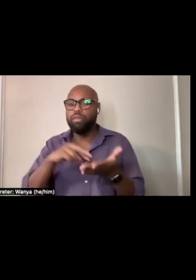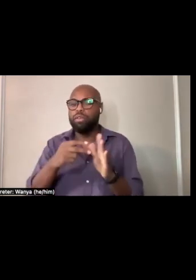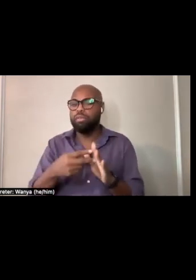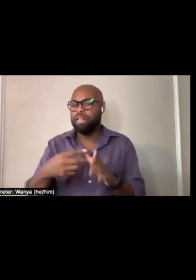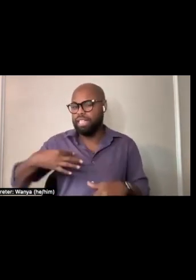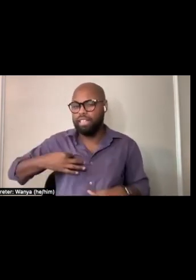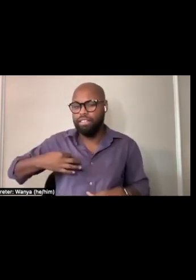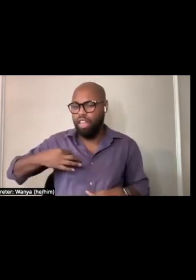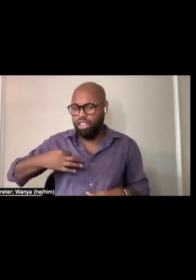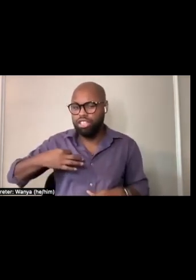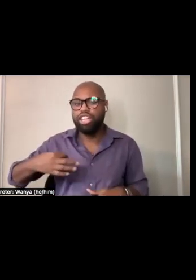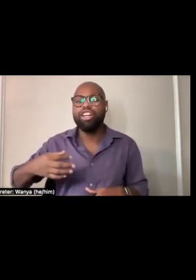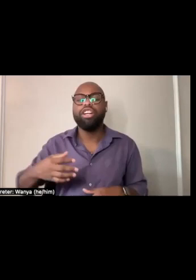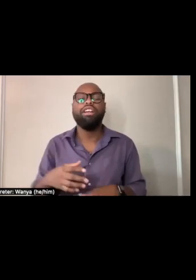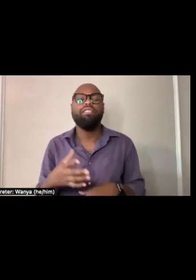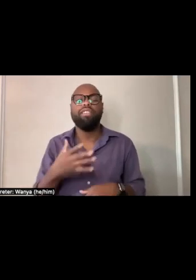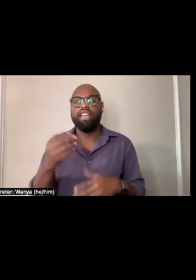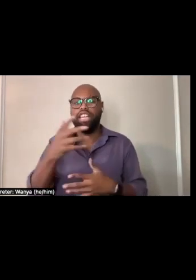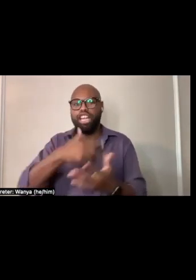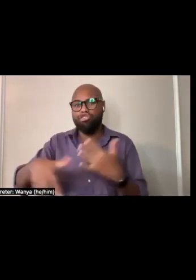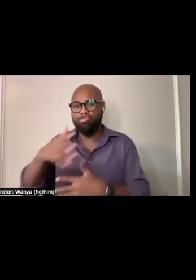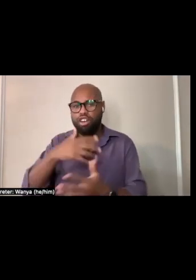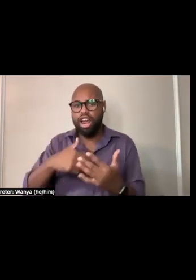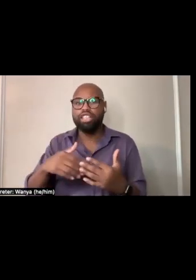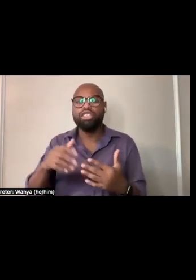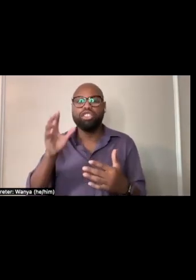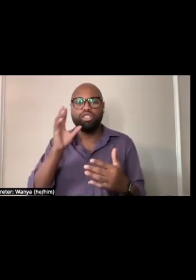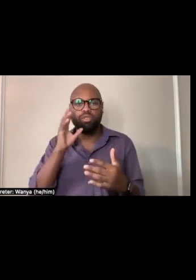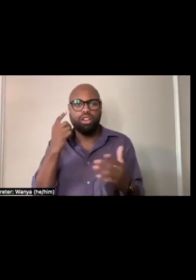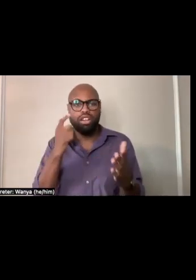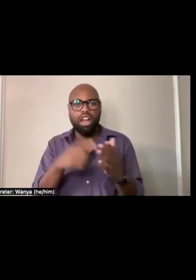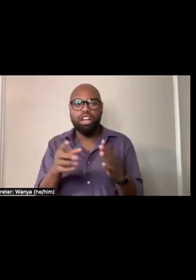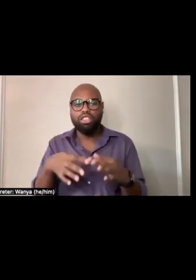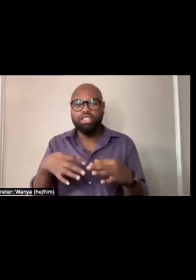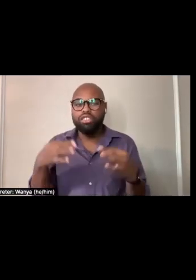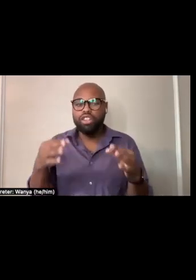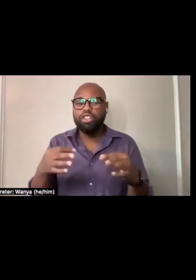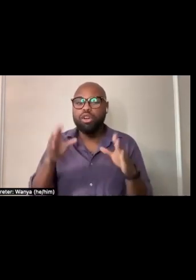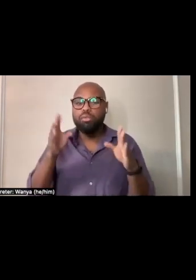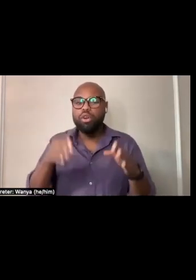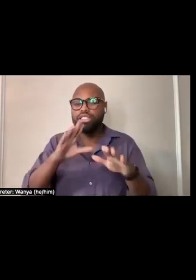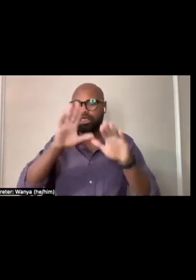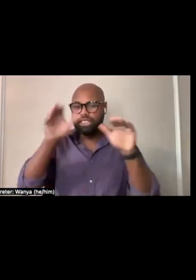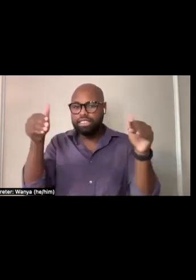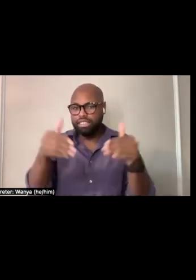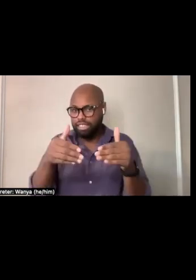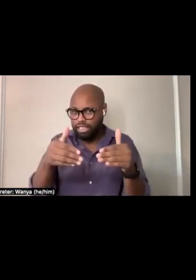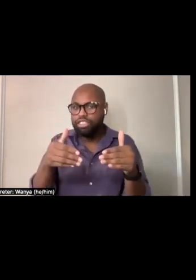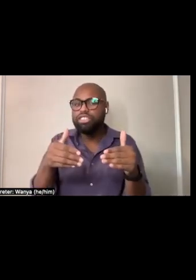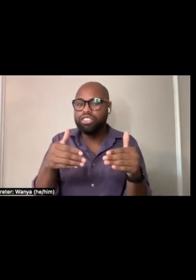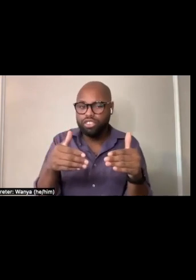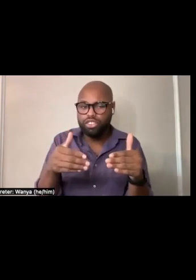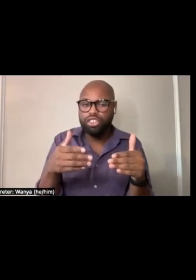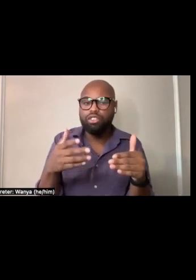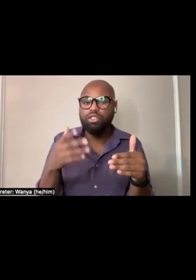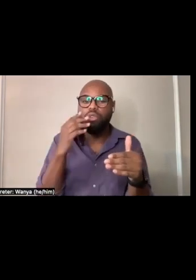interactions acknowledged and deferred to person-centered preferences and values and goals. The overarching whole person